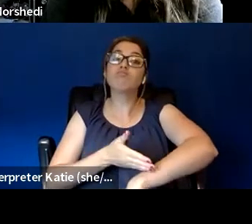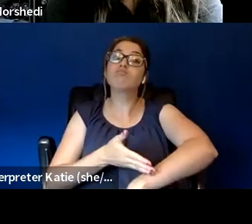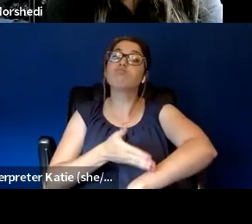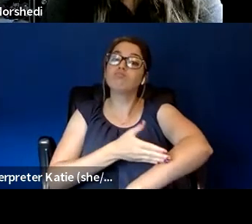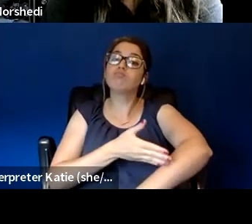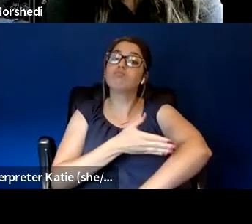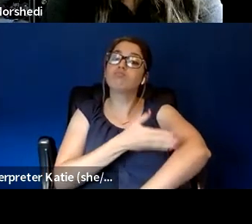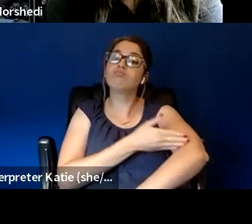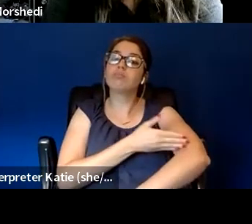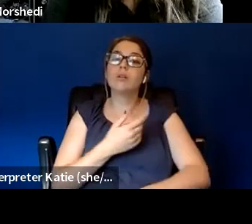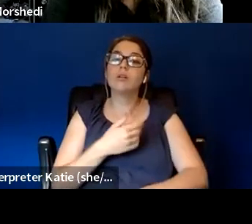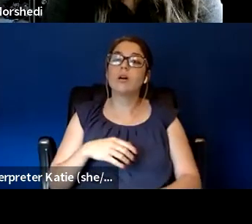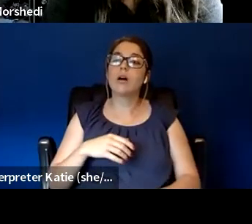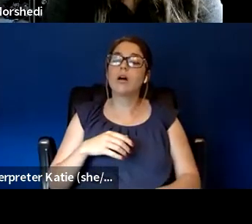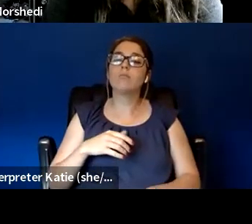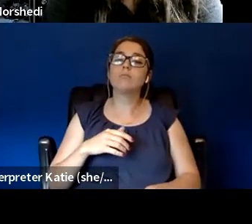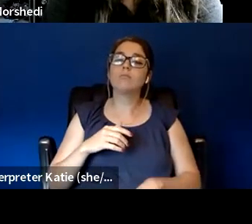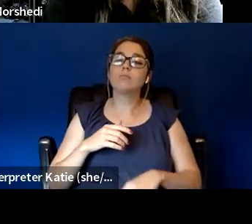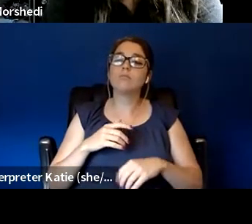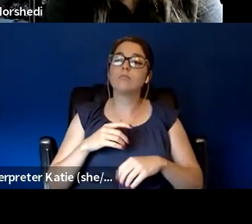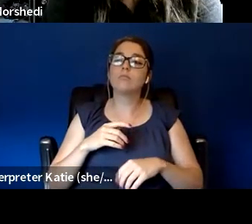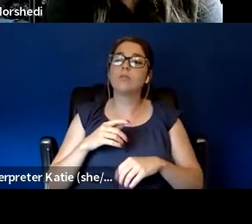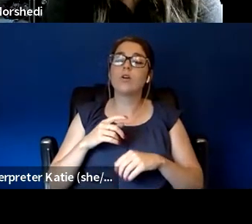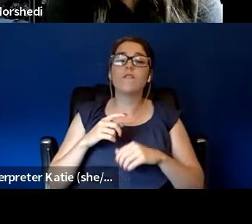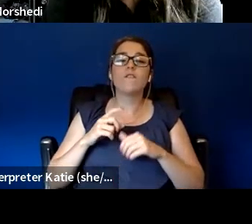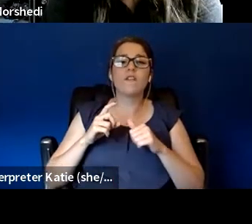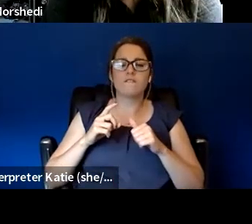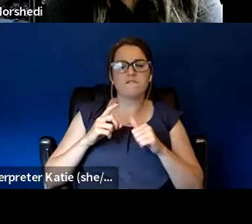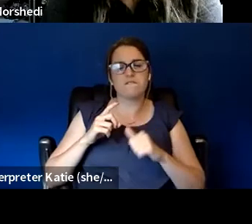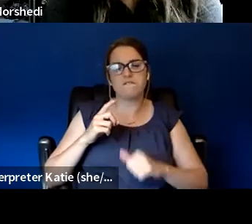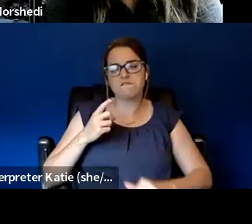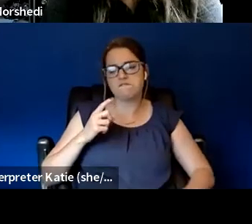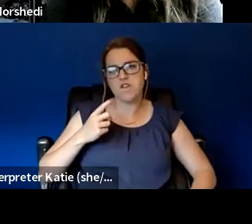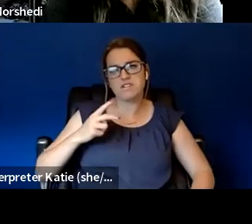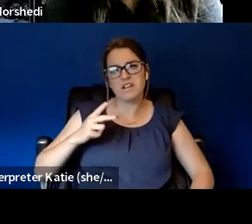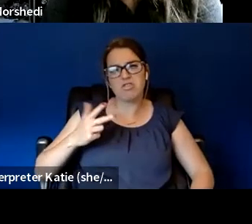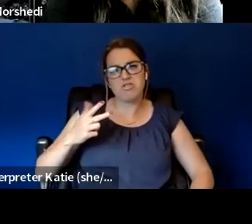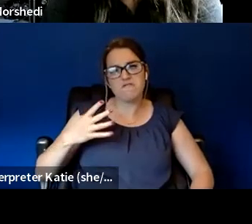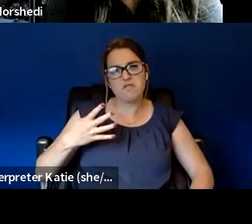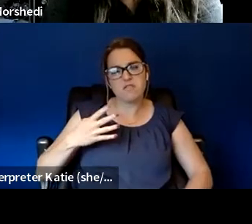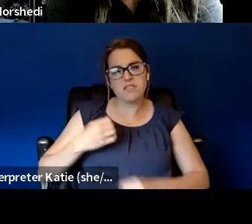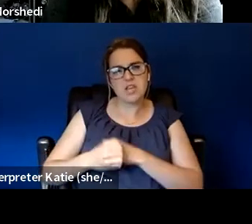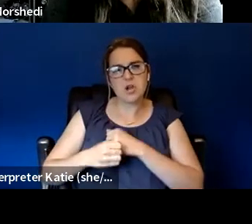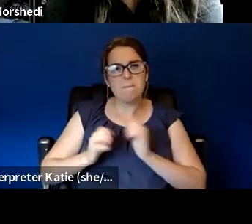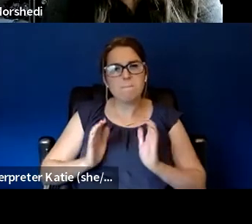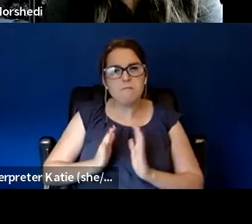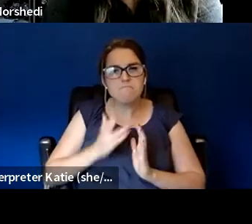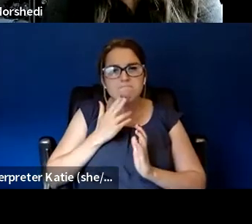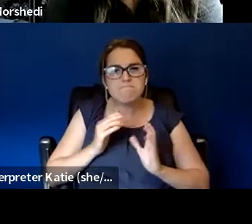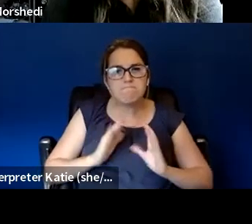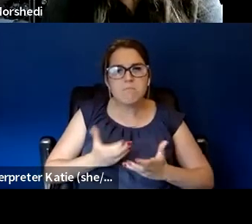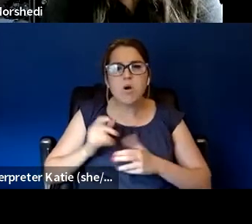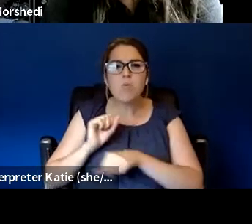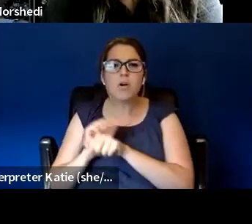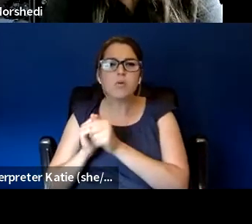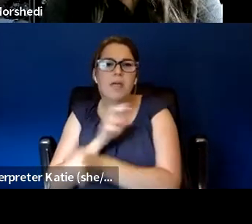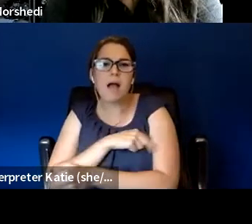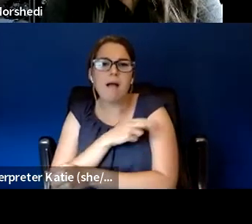hospital for the first few years who sent us a psych provider out with residents